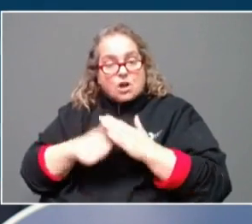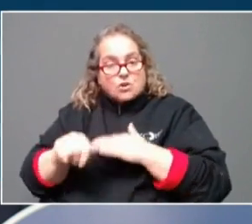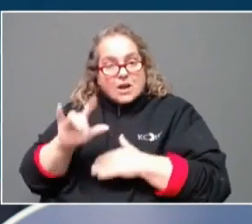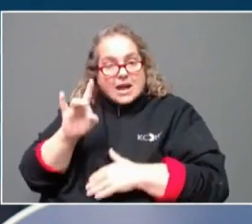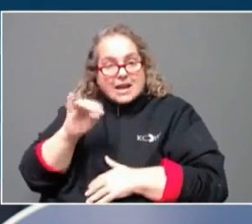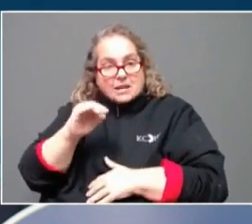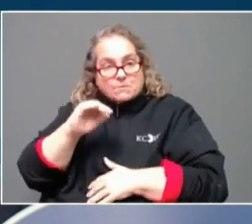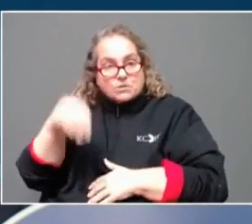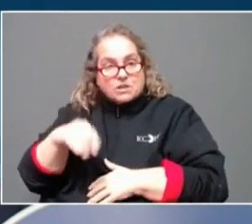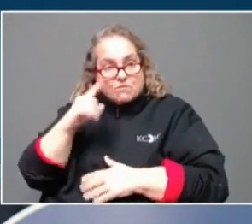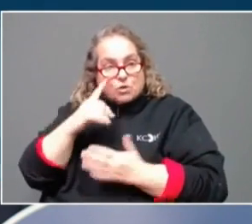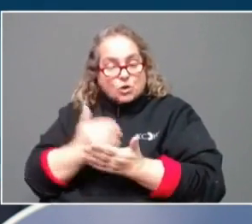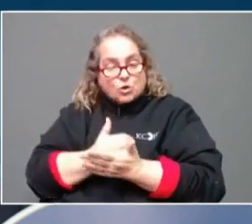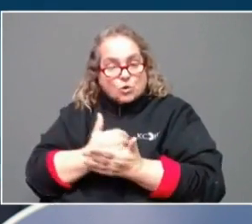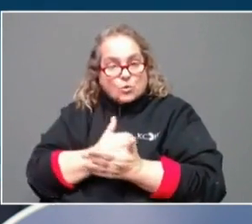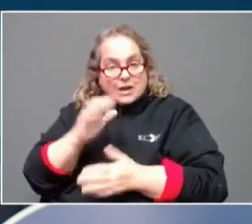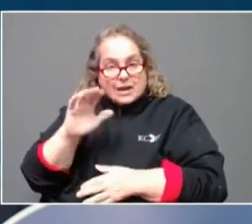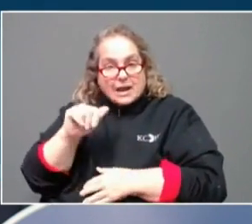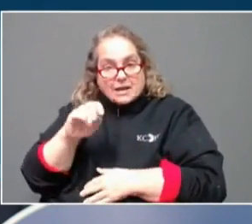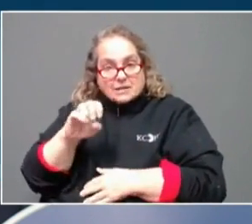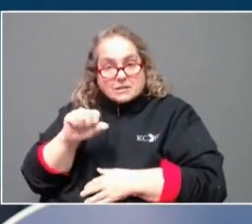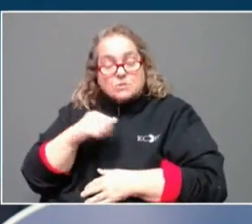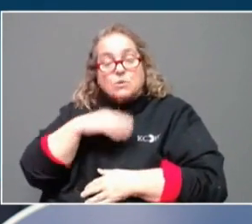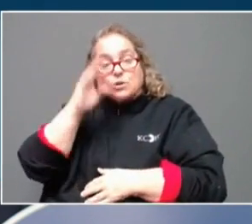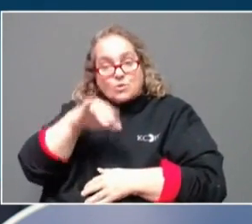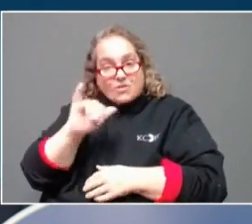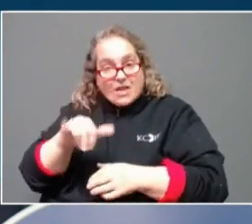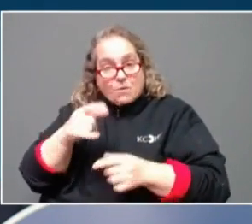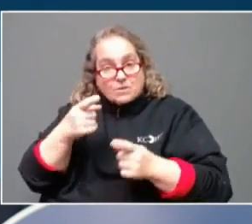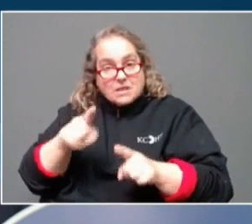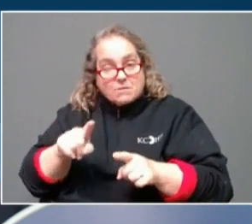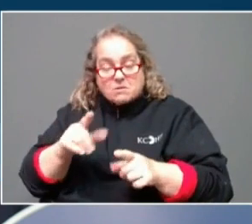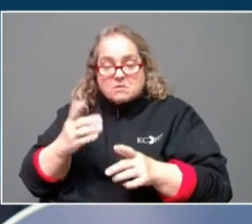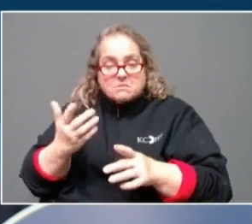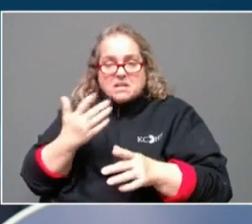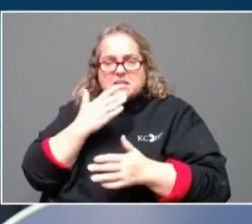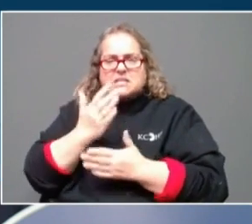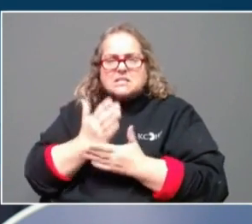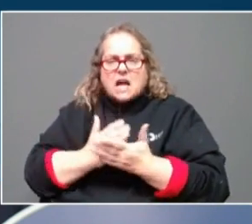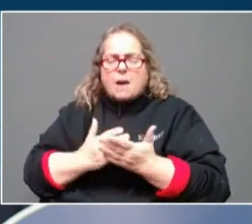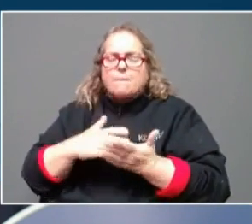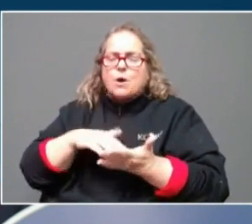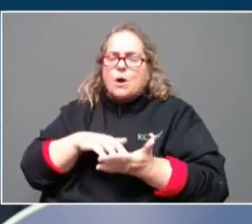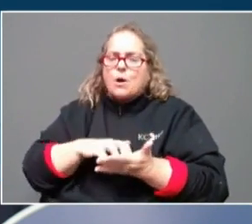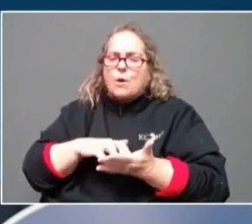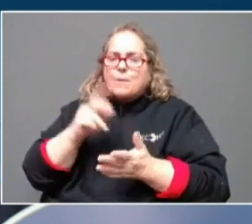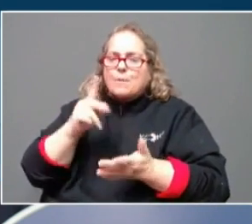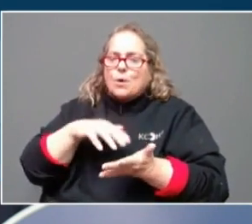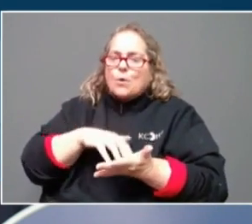And we knew that was happening probably because of some waning immunity. And that's why the boosters are now recommended. And also because um Akron